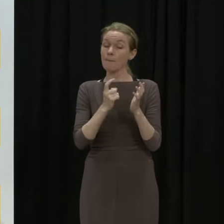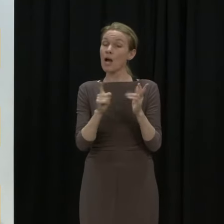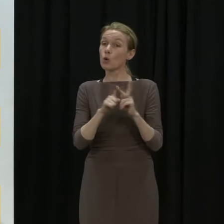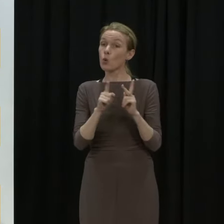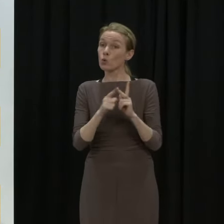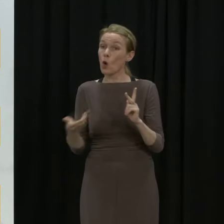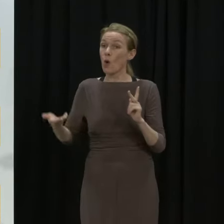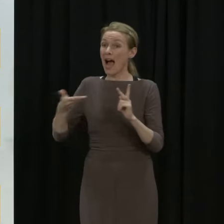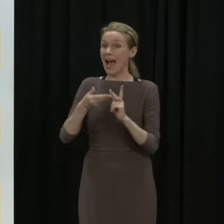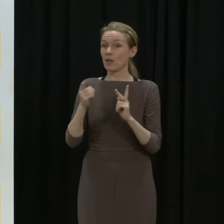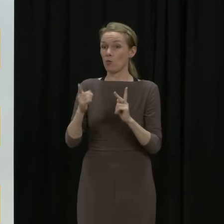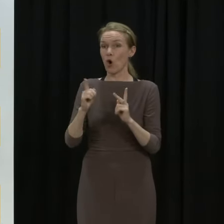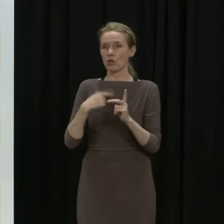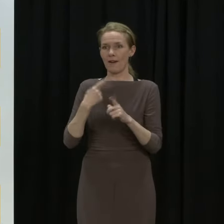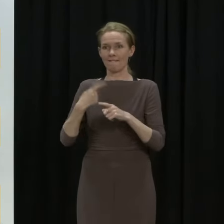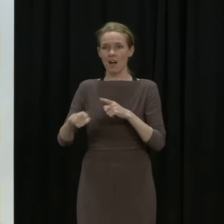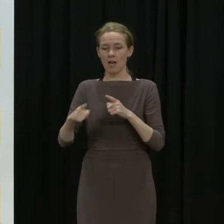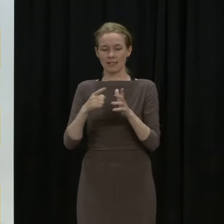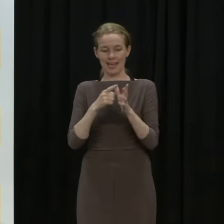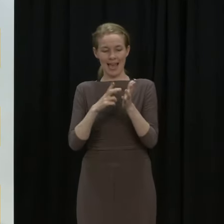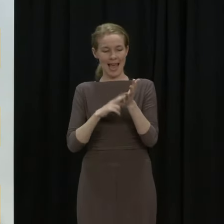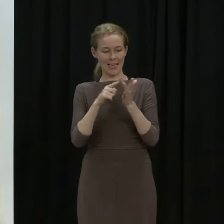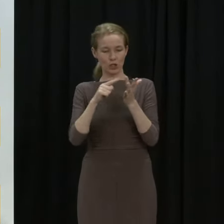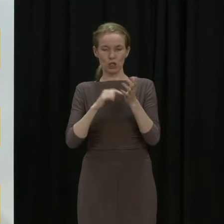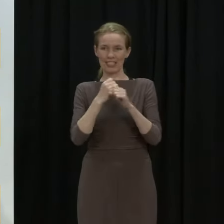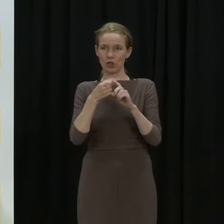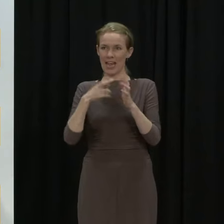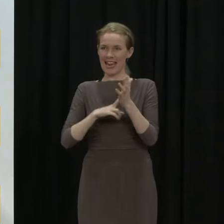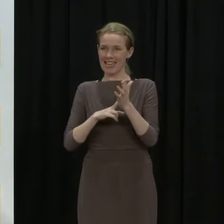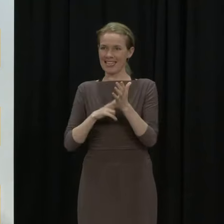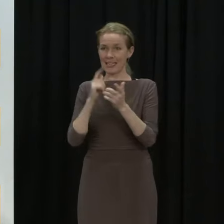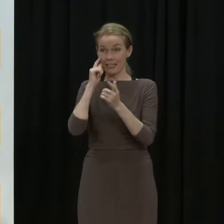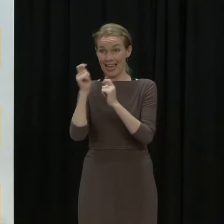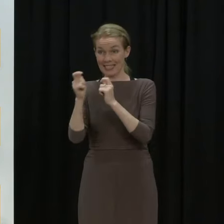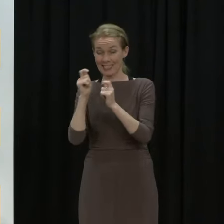behaviour around testing will change and it is time to bring new tools into the toolkit. For example using new tests in new settings.